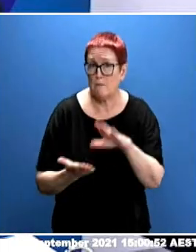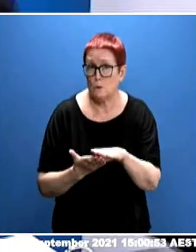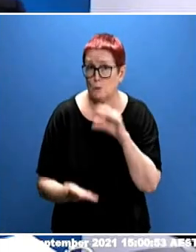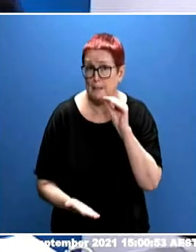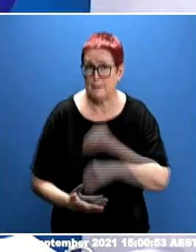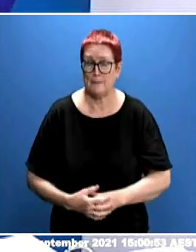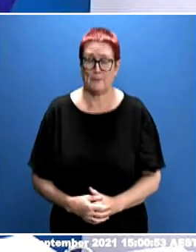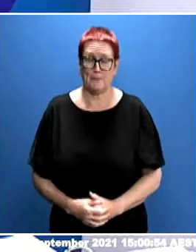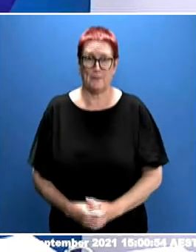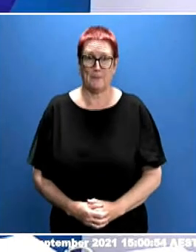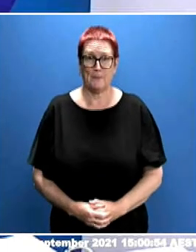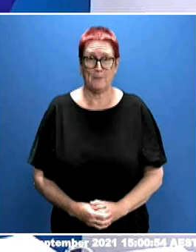Yes, Mr Power.